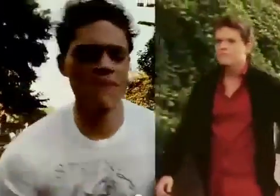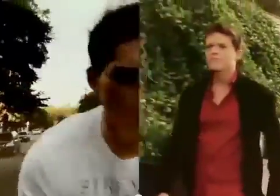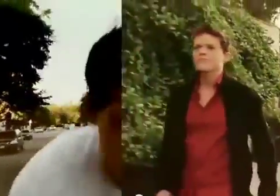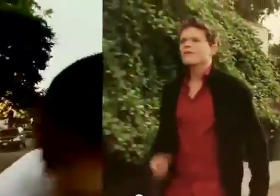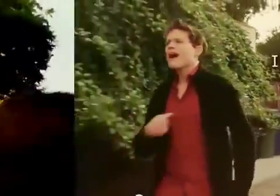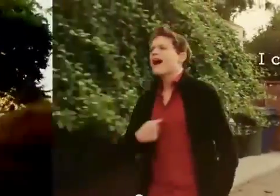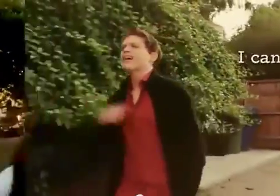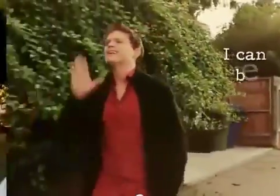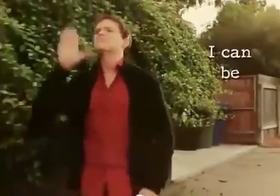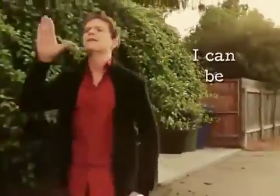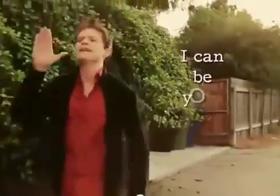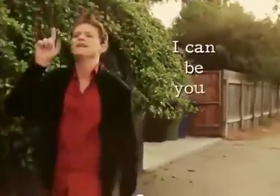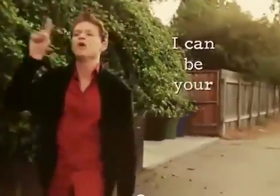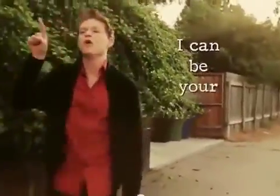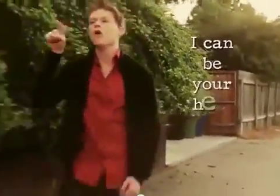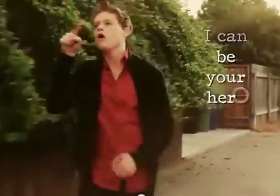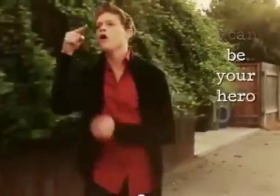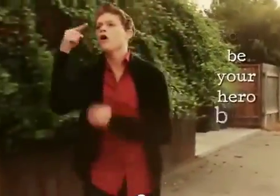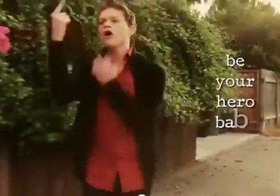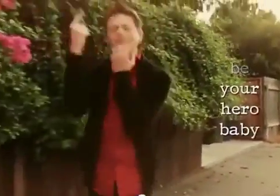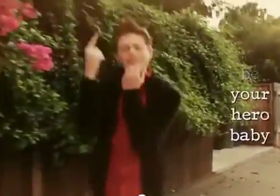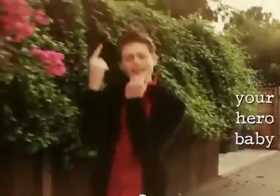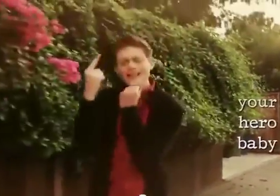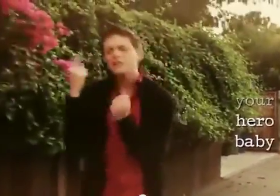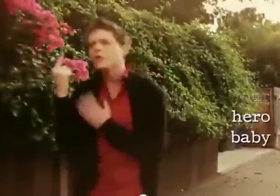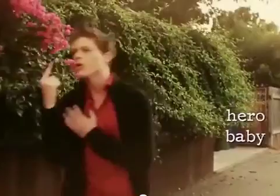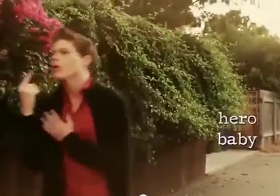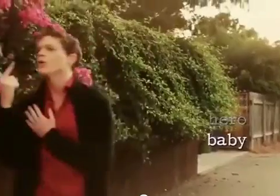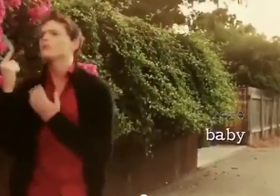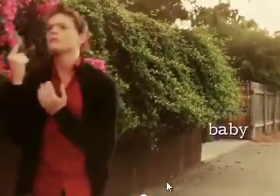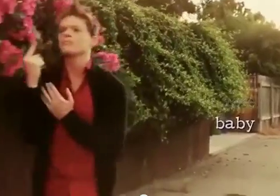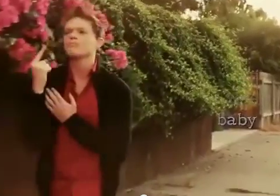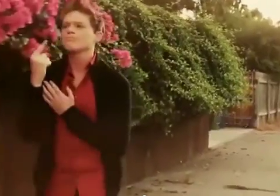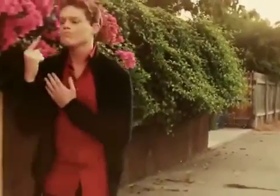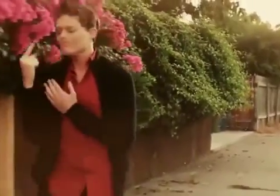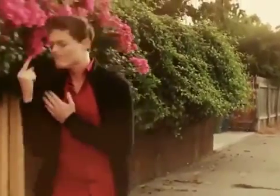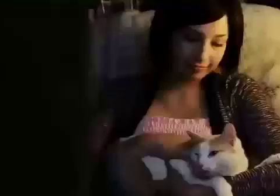\ I can be your hero baby